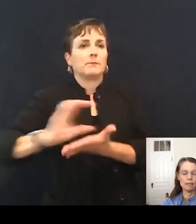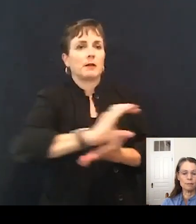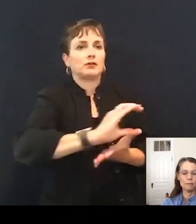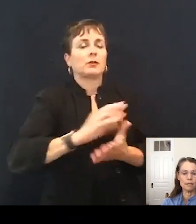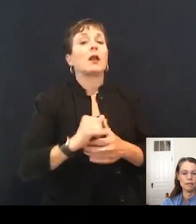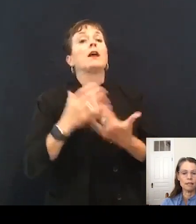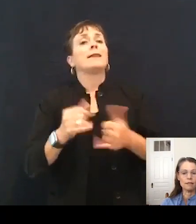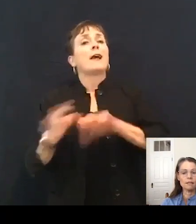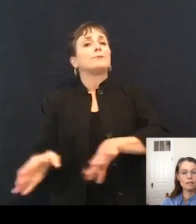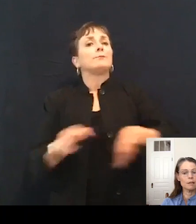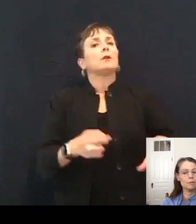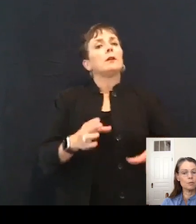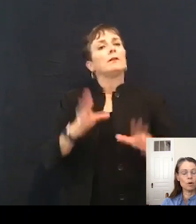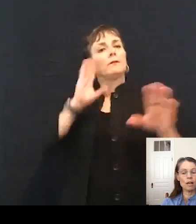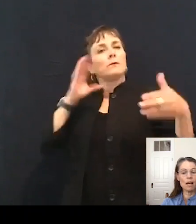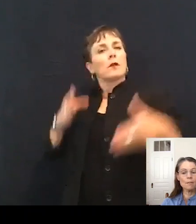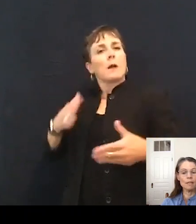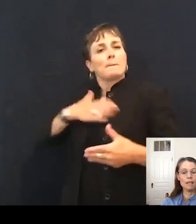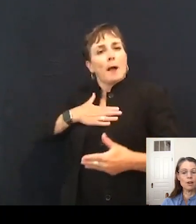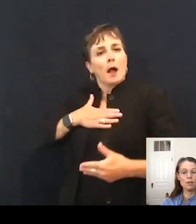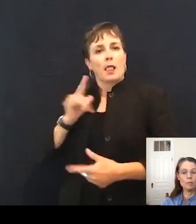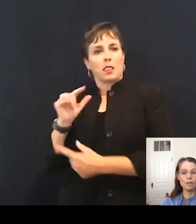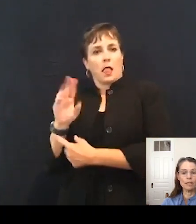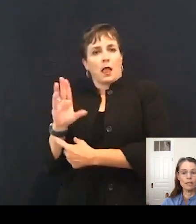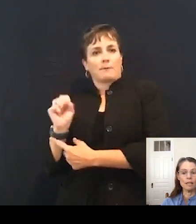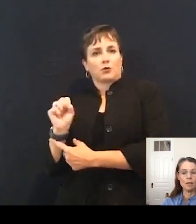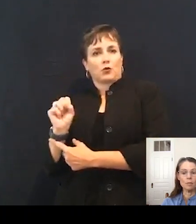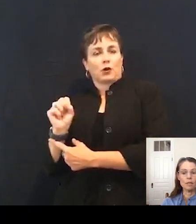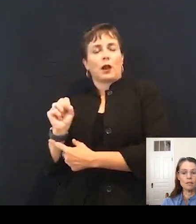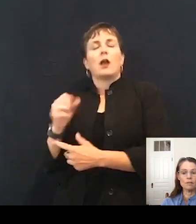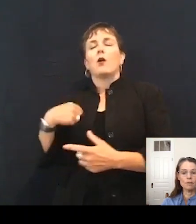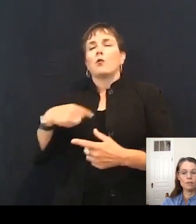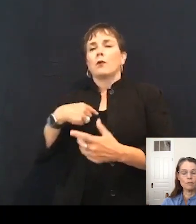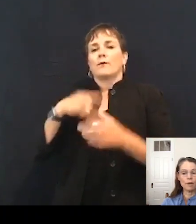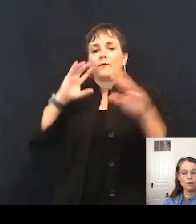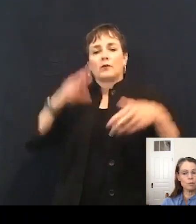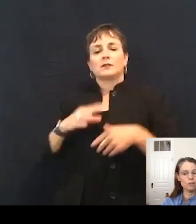This type is more common in our community, because there is a founder mutation in